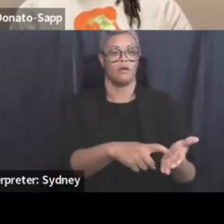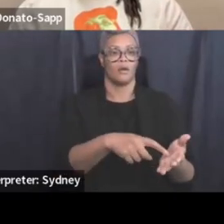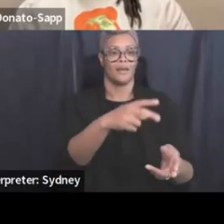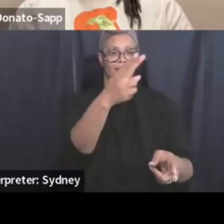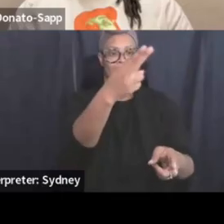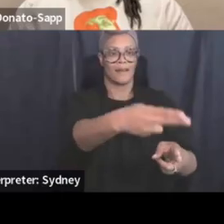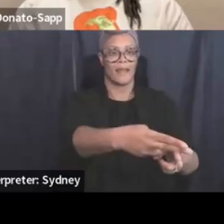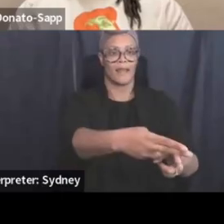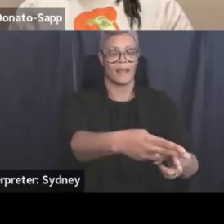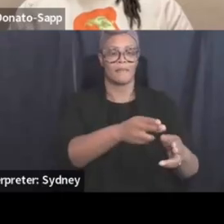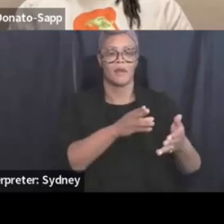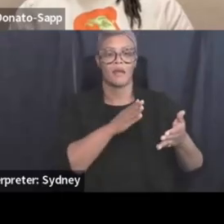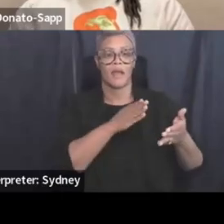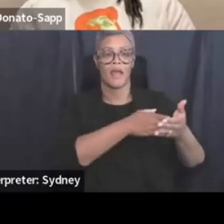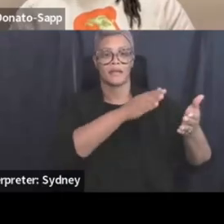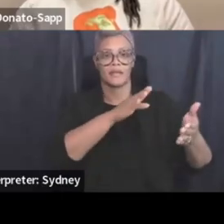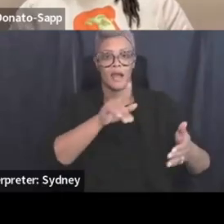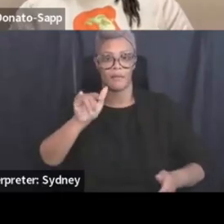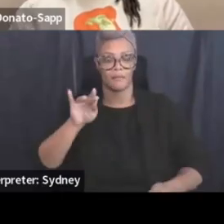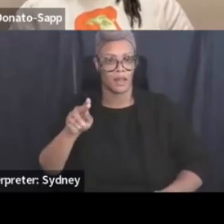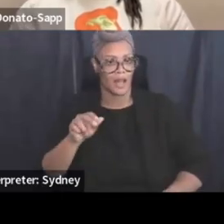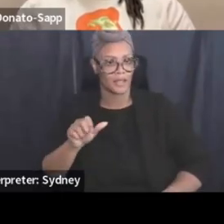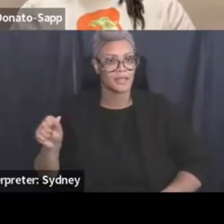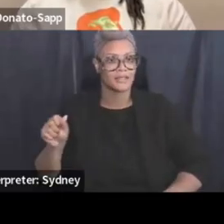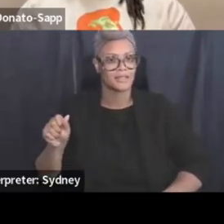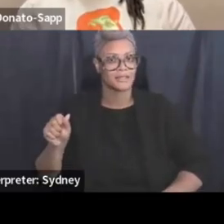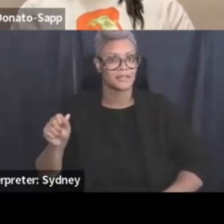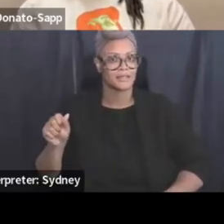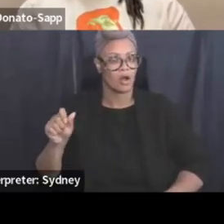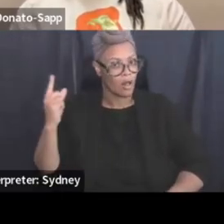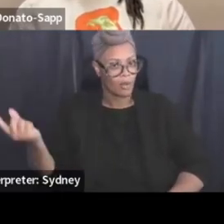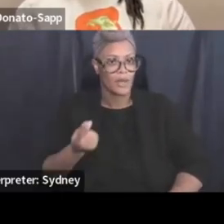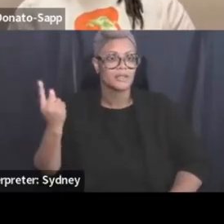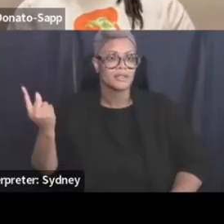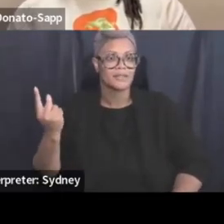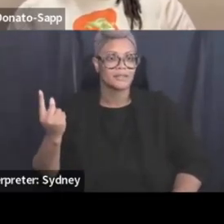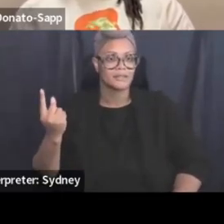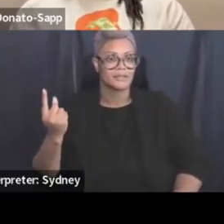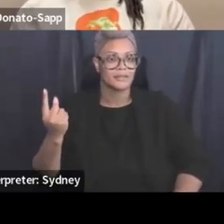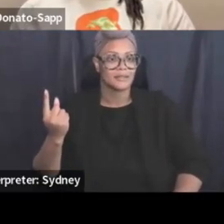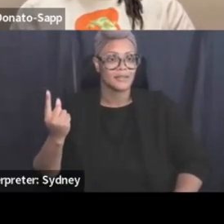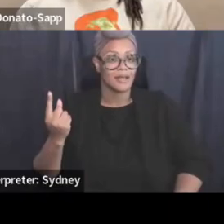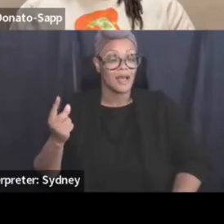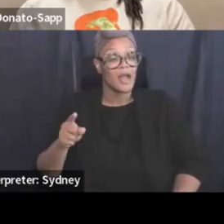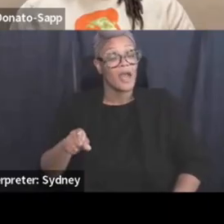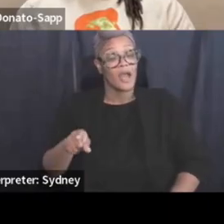to be willing to disrupt those things. Um, I also think that we got to resist scarcity tactics. Um,